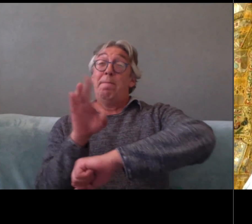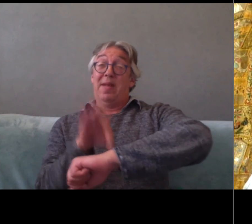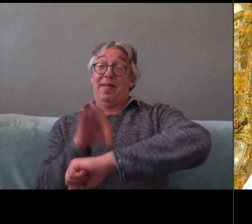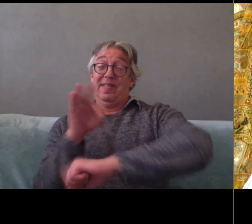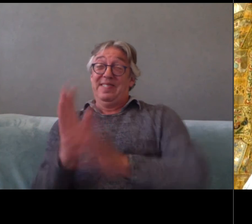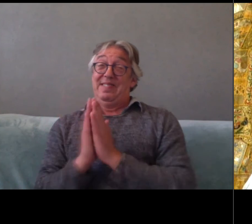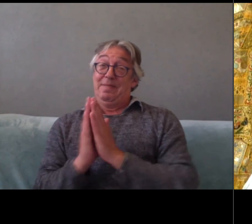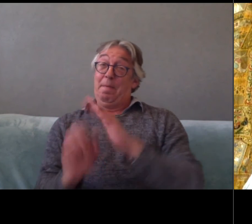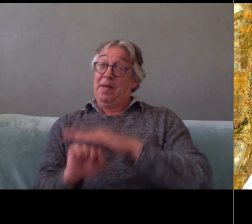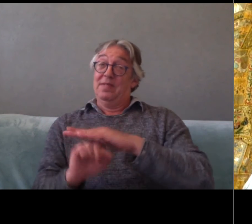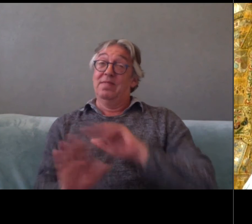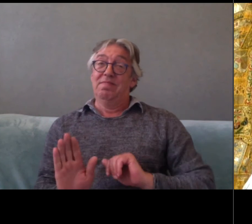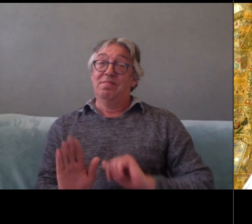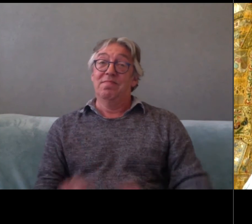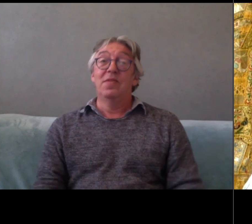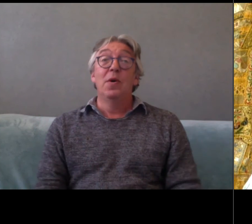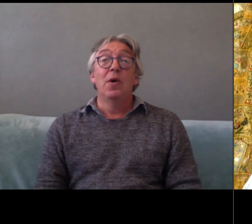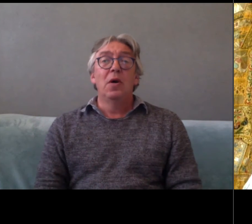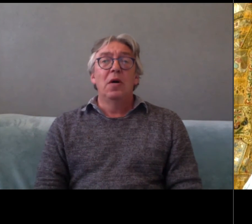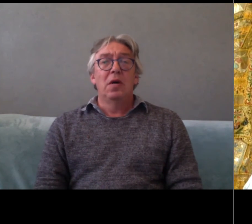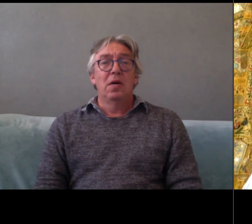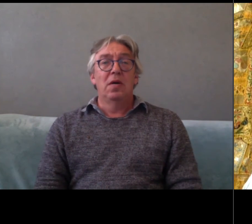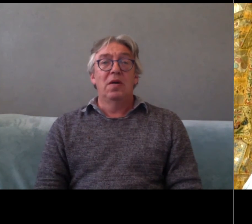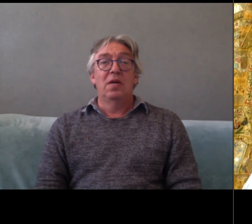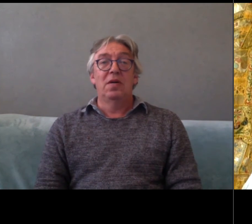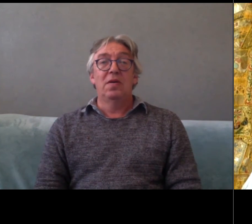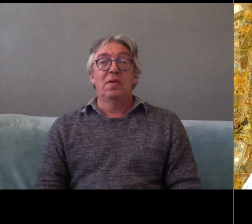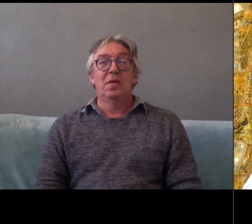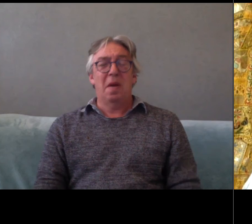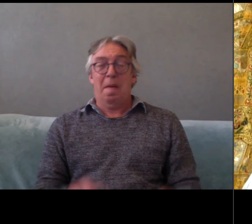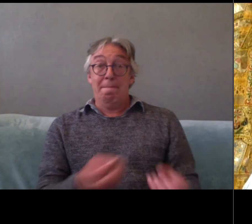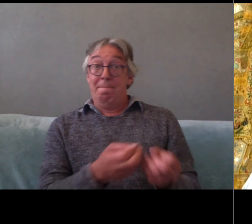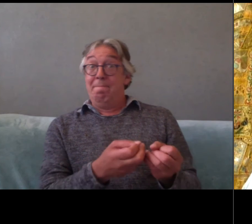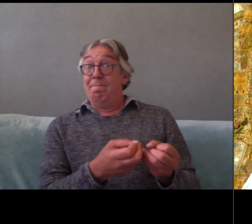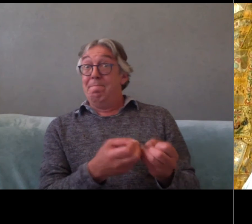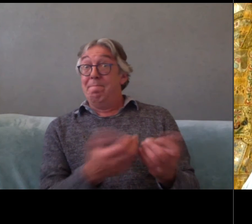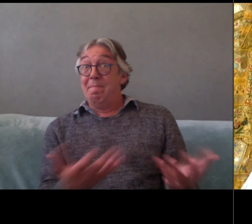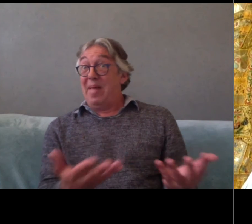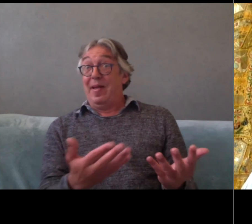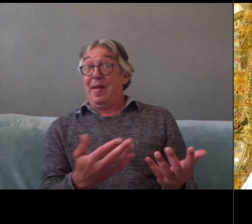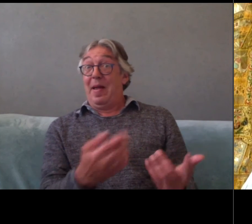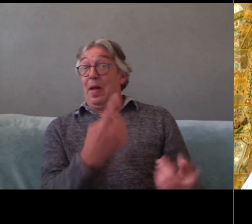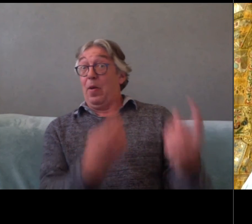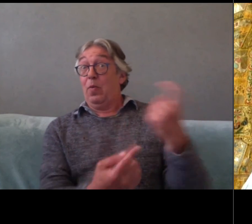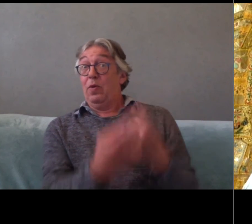There is a lot of questions about deinstitutionalisation.